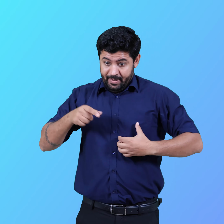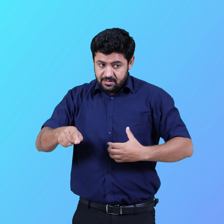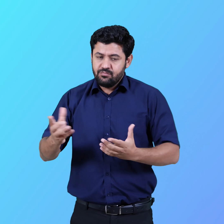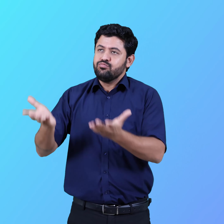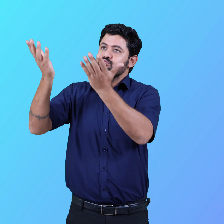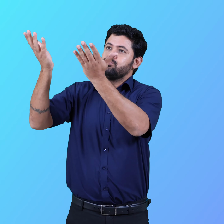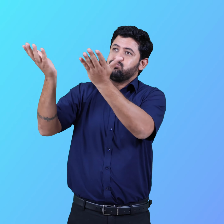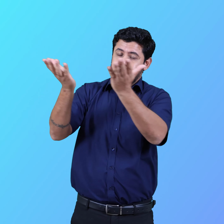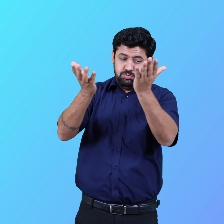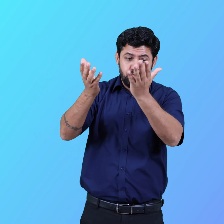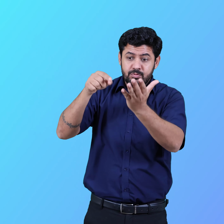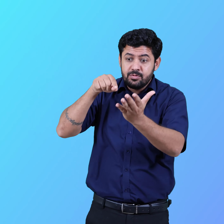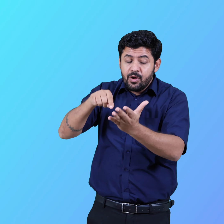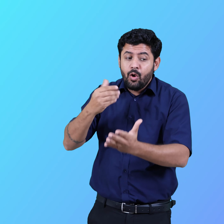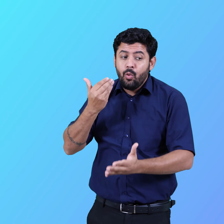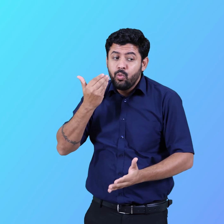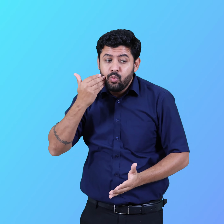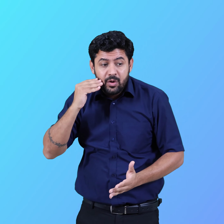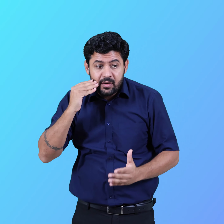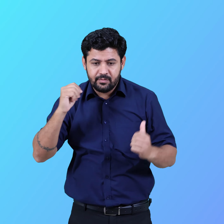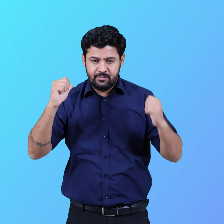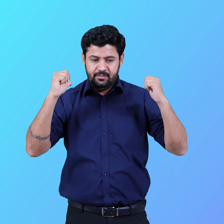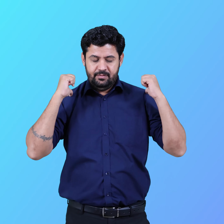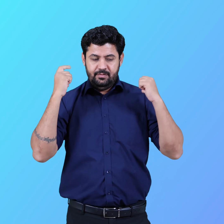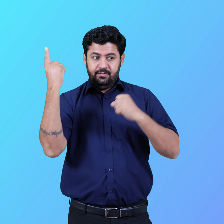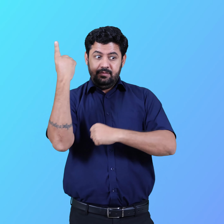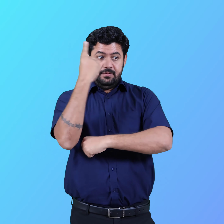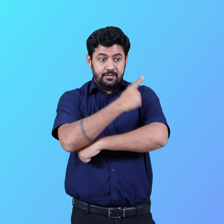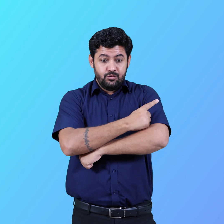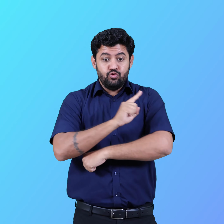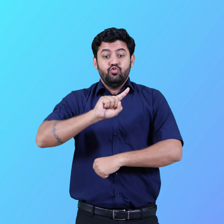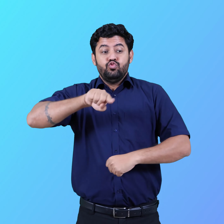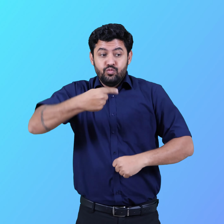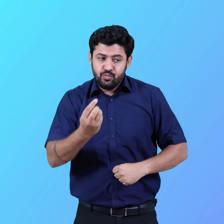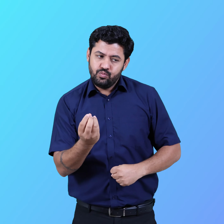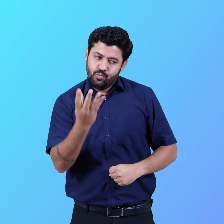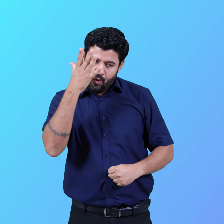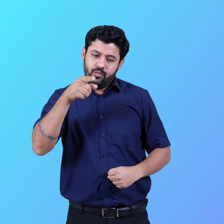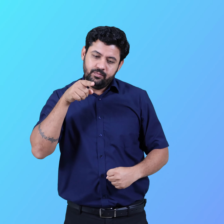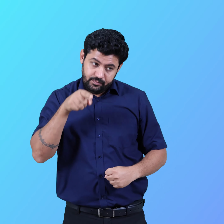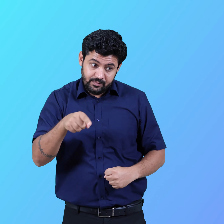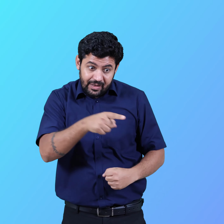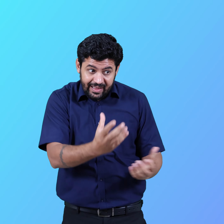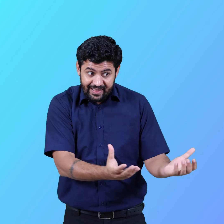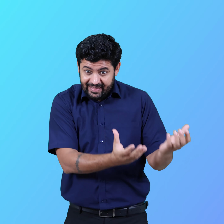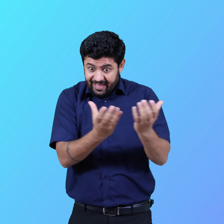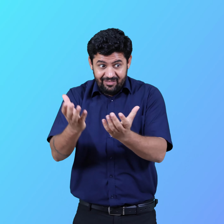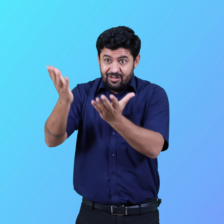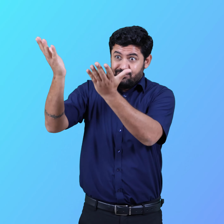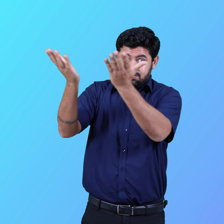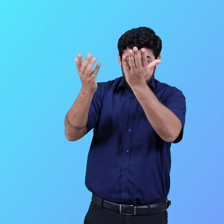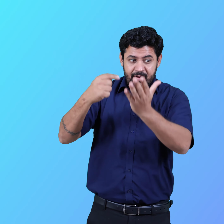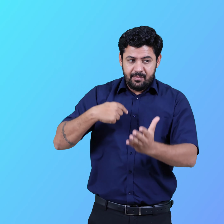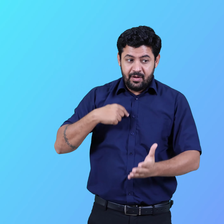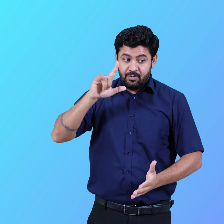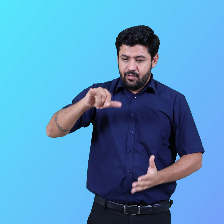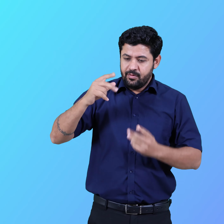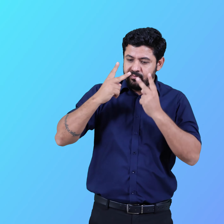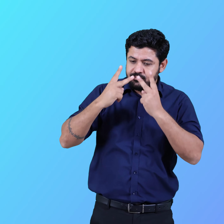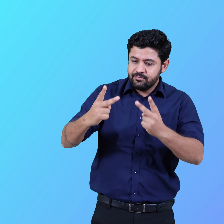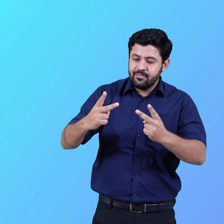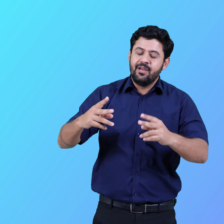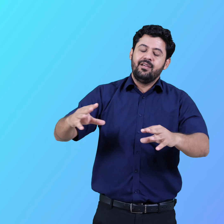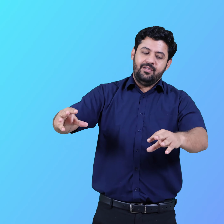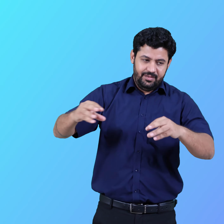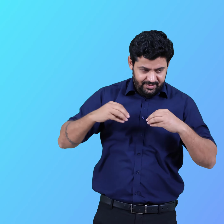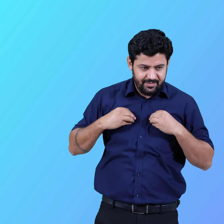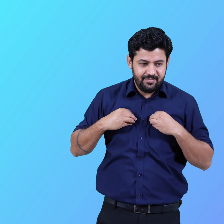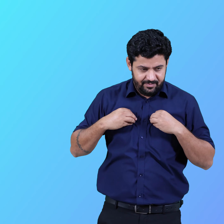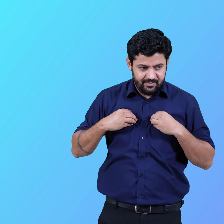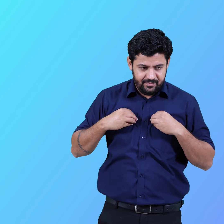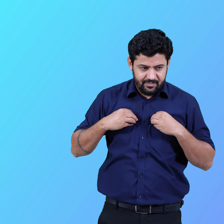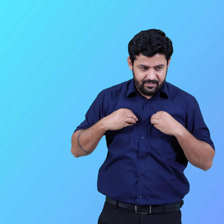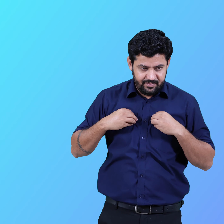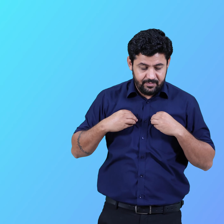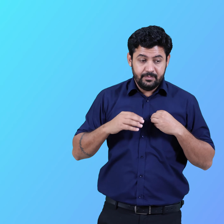The priest will lift the bundle to show it was offered before the LORD. Then it will be accepted for you. The priest will present it to the LORD on the morning after the Sabbath day”.